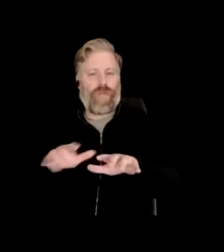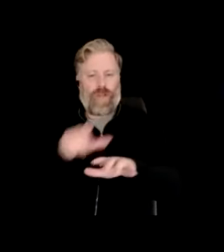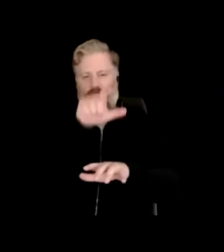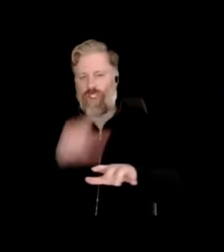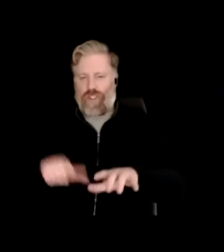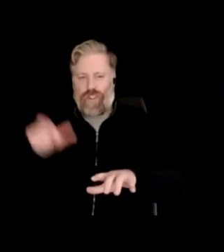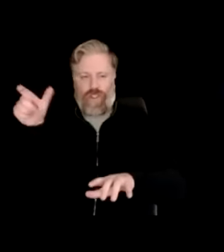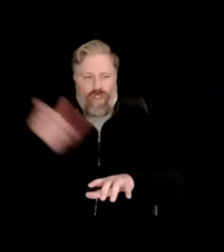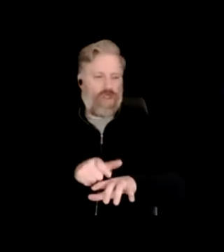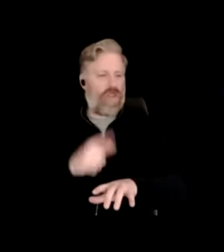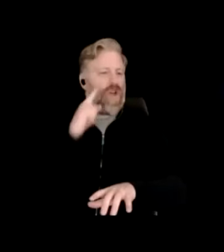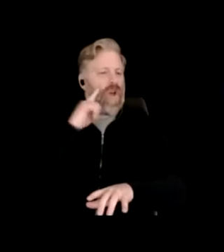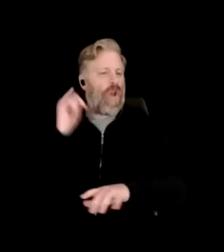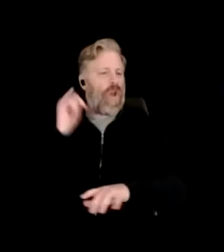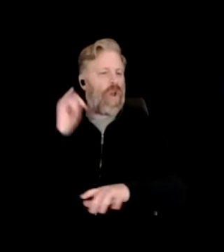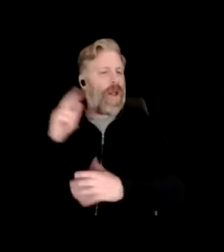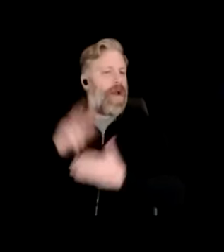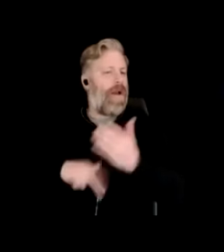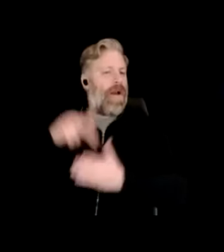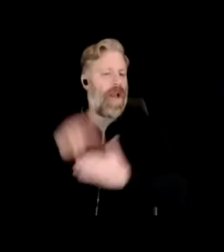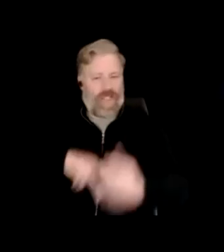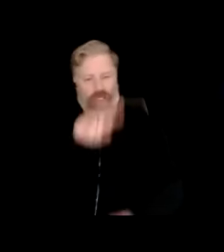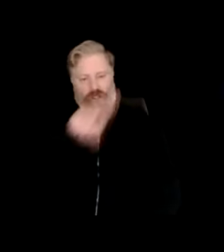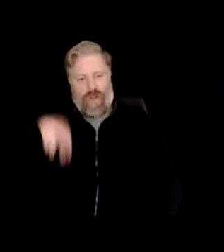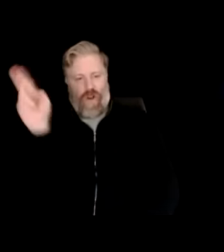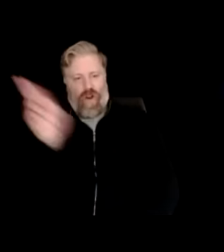like it was made by a paintbrush. So projects and expenses